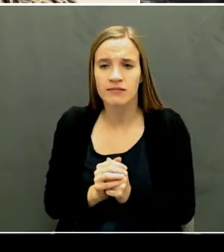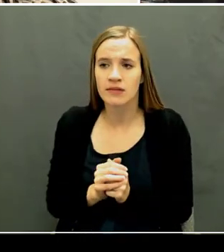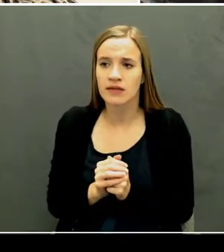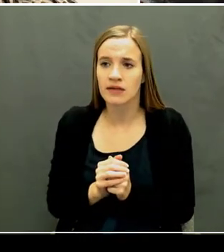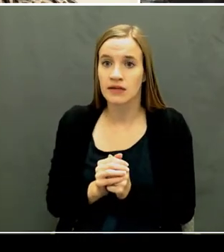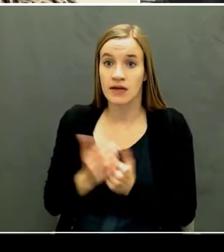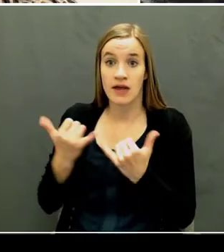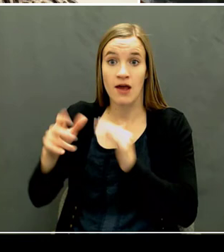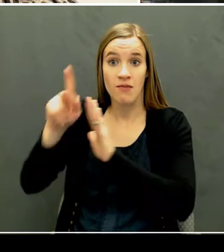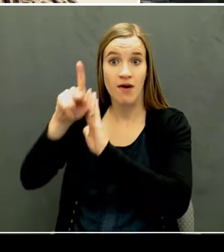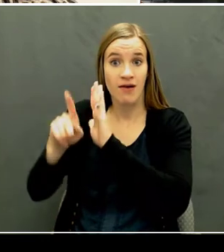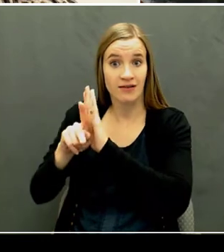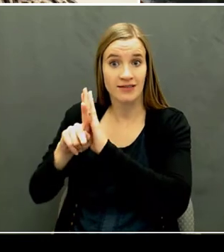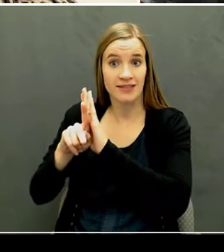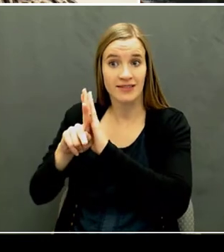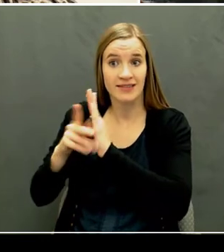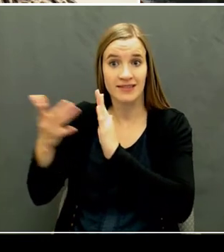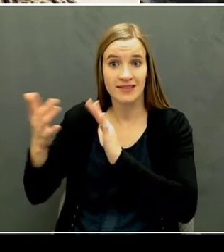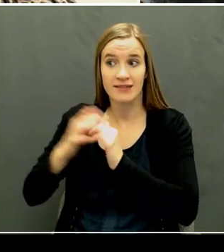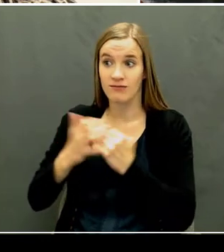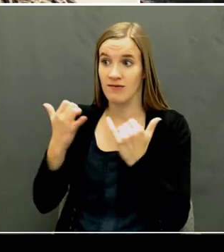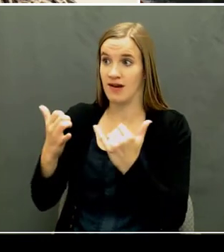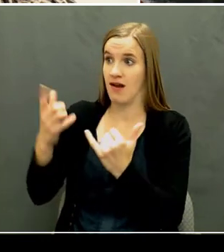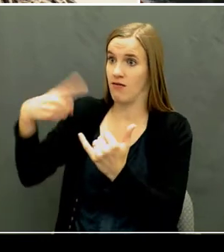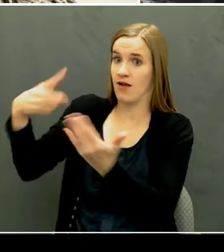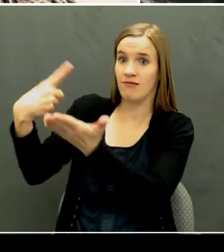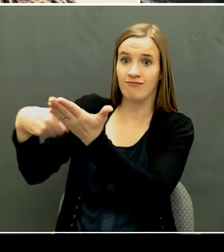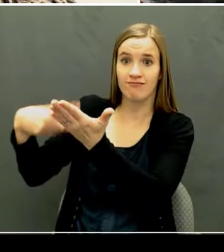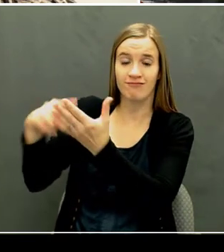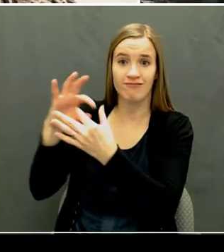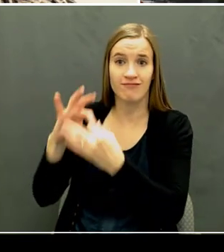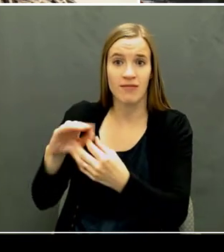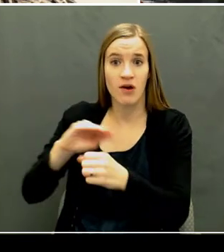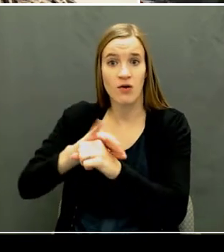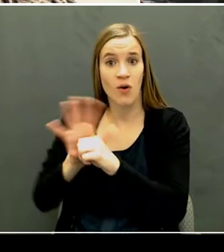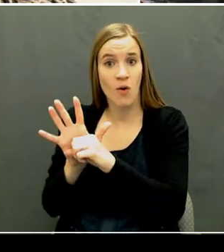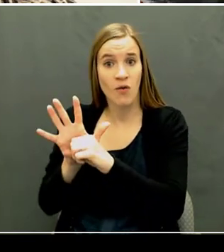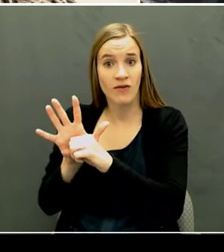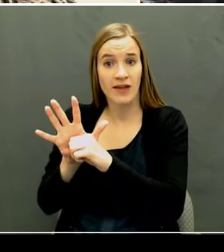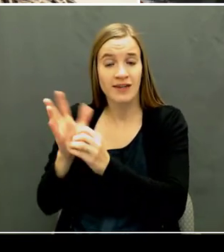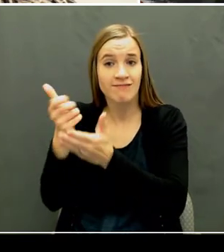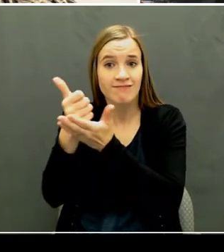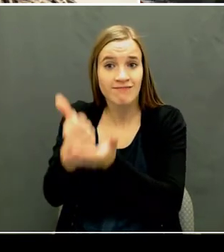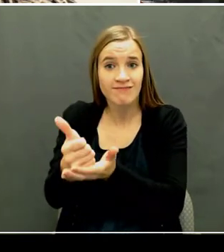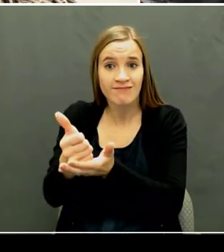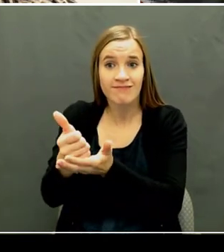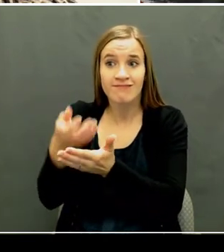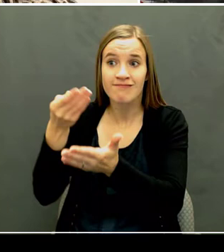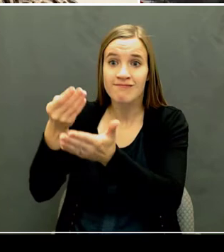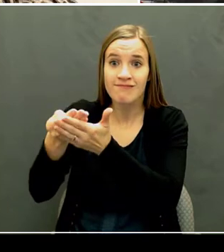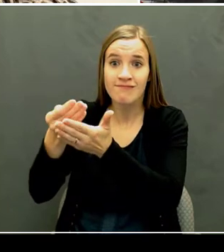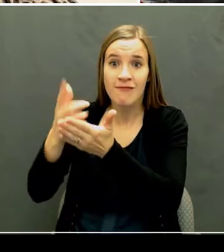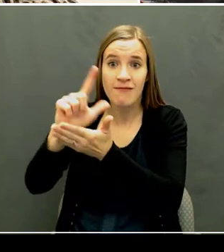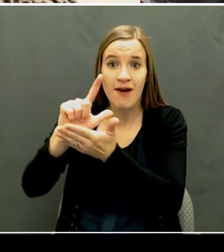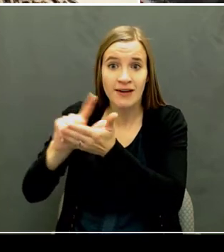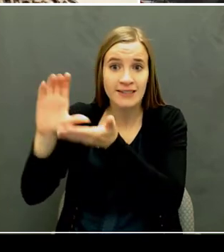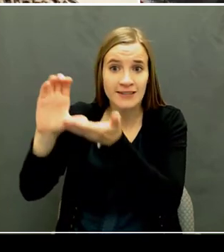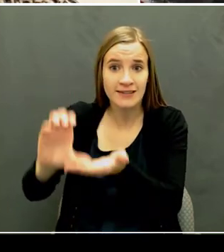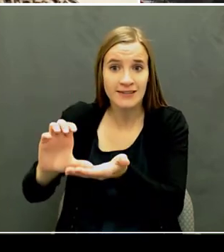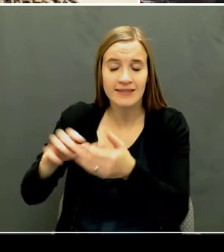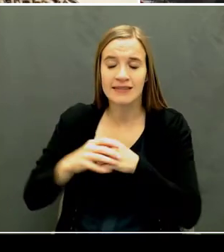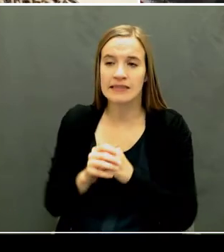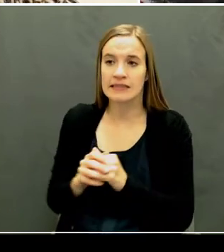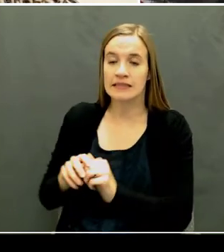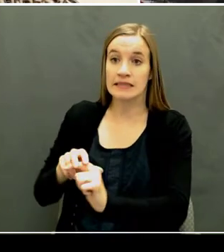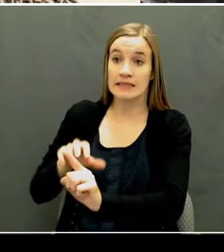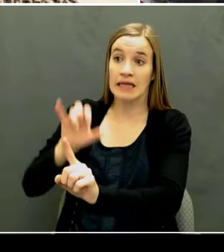for COVID relief package. And for all intents and purposes, it's probably the last chance where our